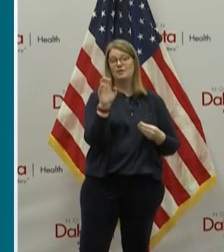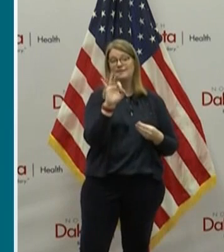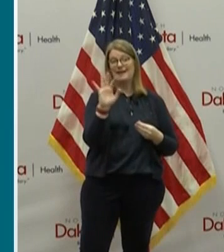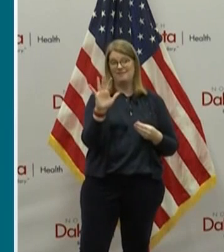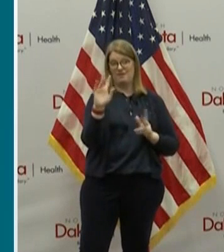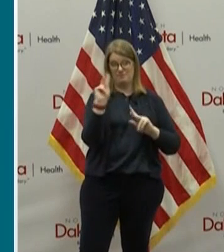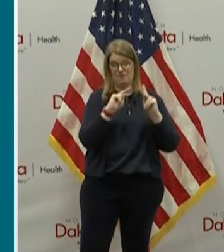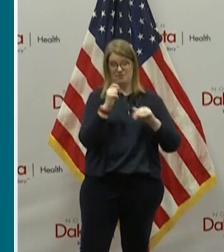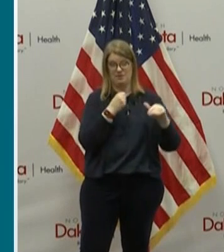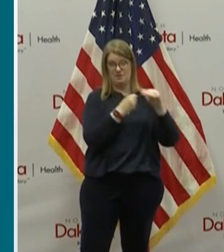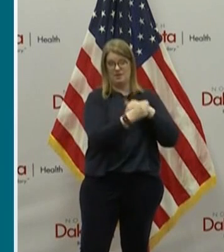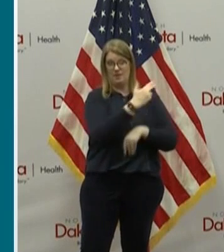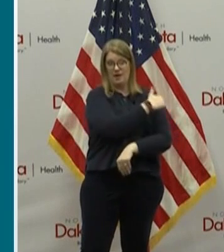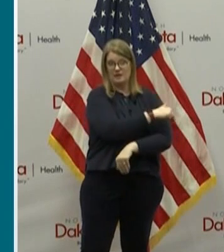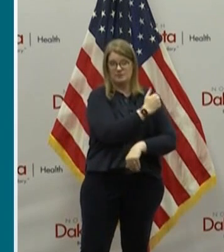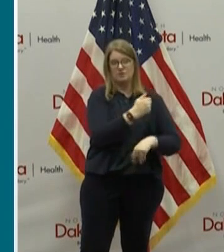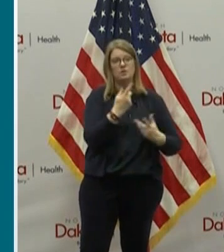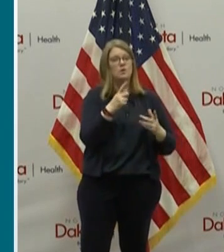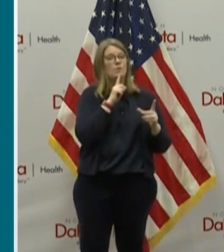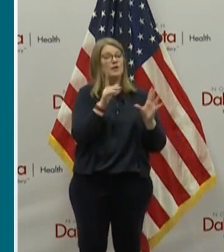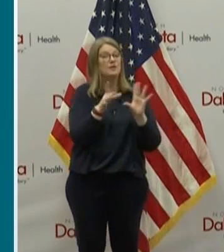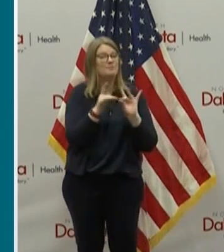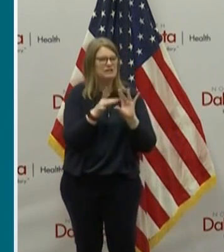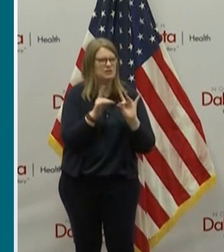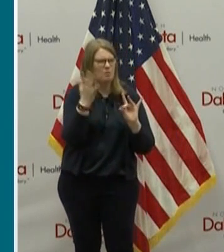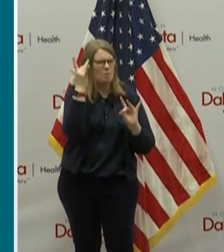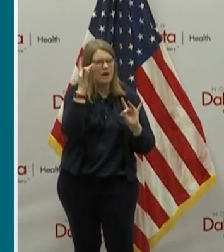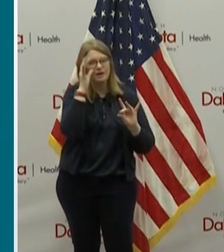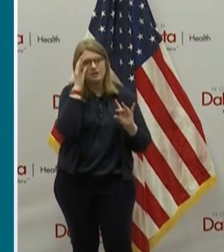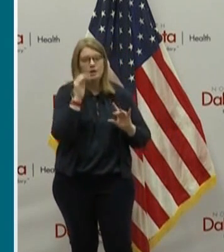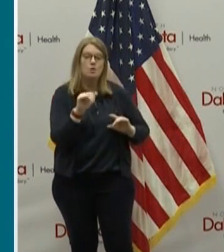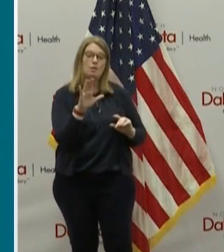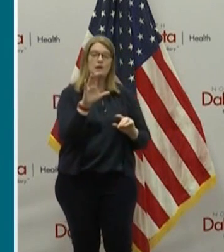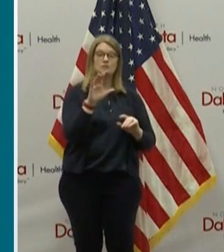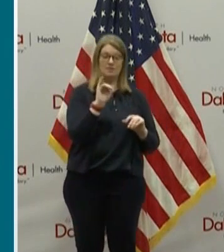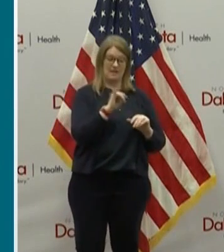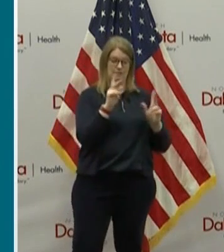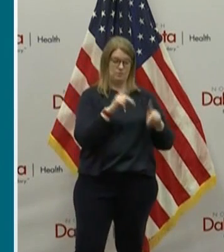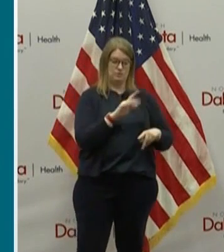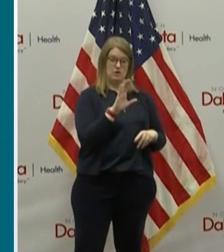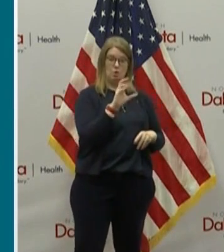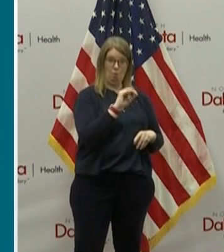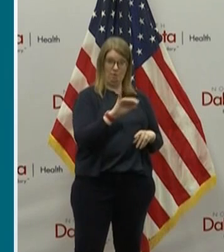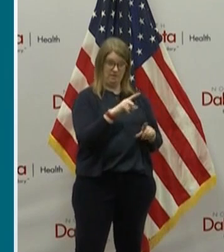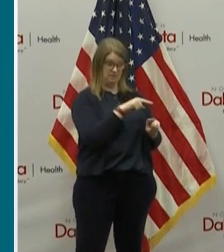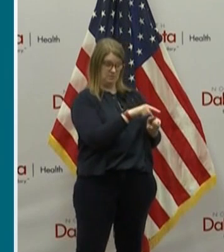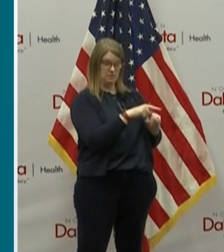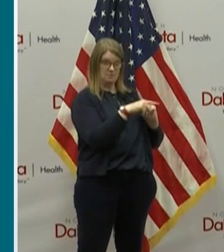CAN FIND A SPOT TO DO THAT AND INCLUDED IN THAT SECOND NUMBER.